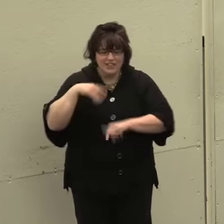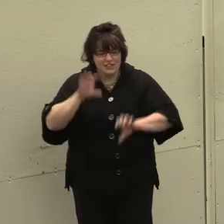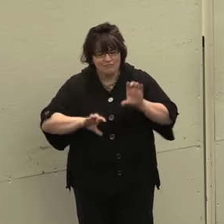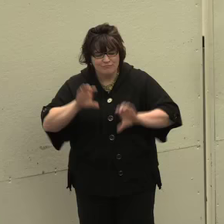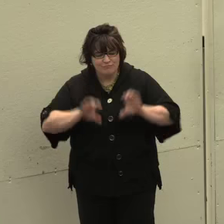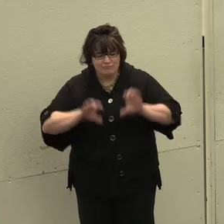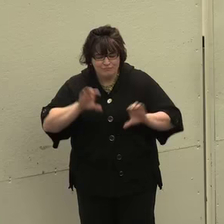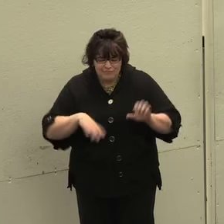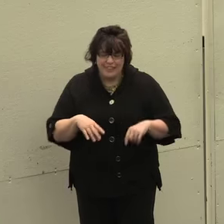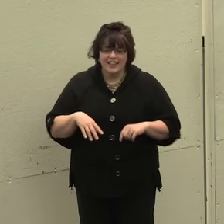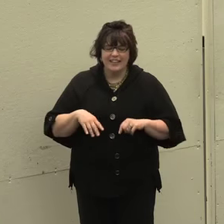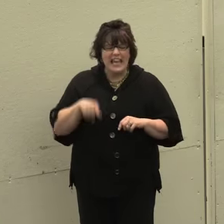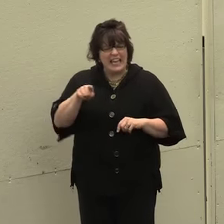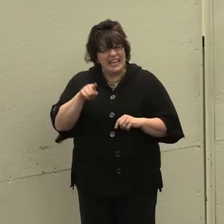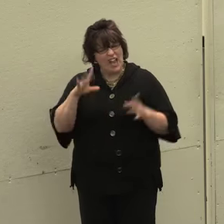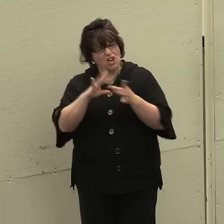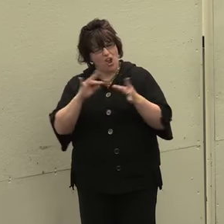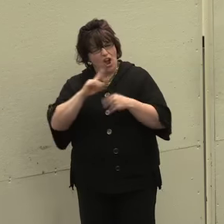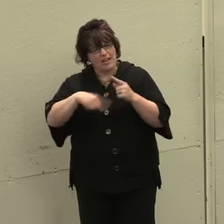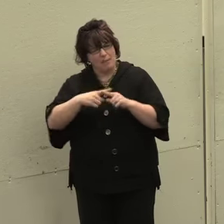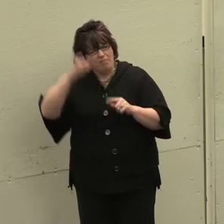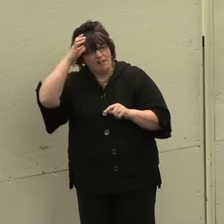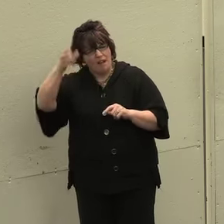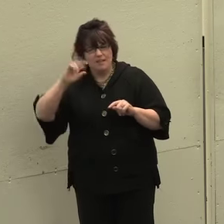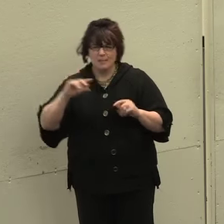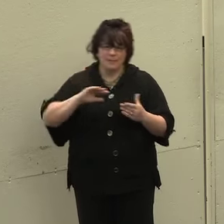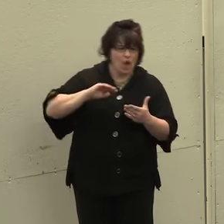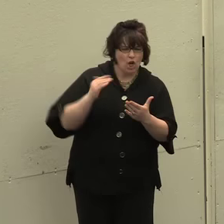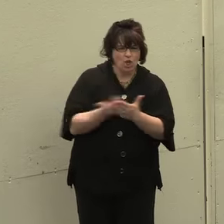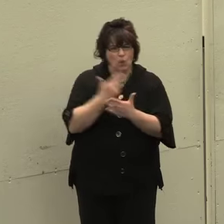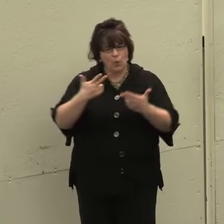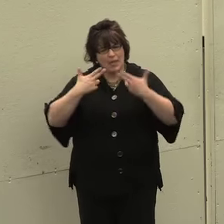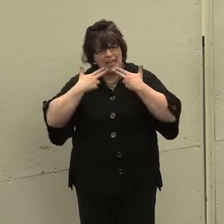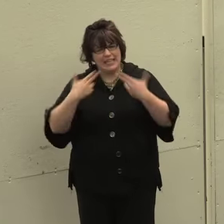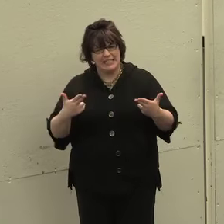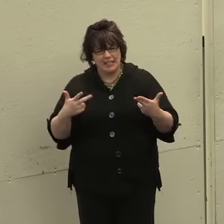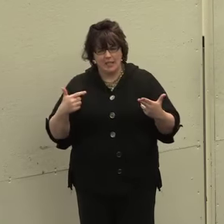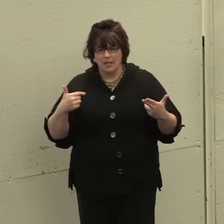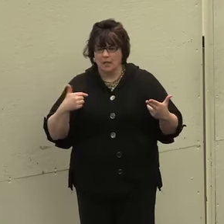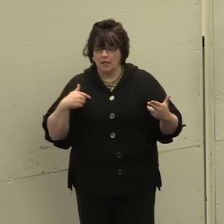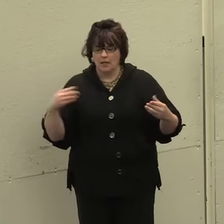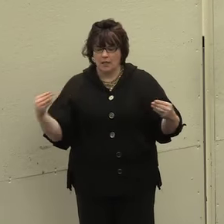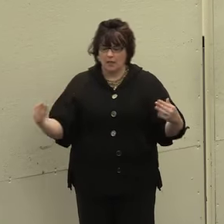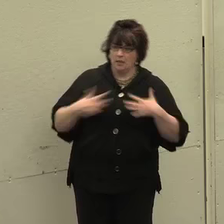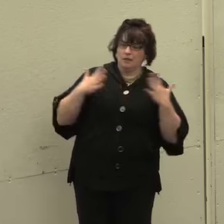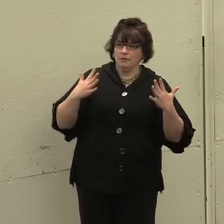And then I got a rather shocking inspiration,